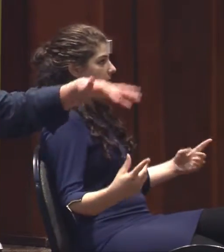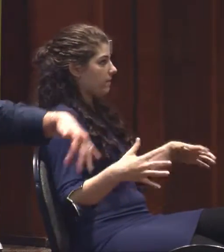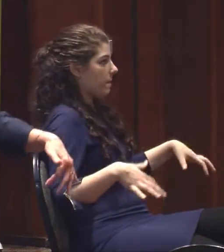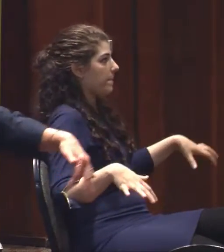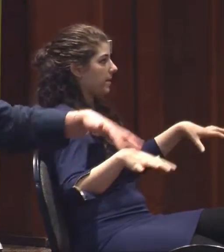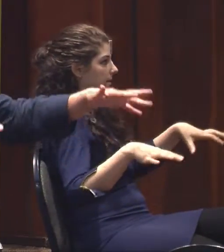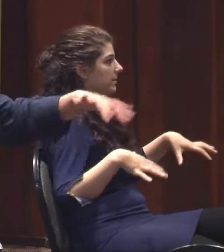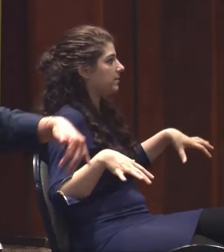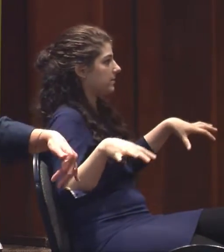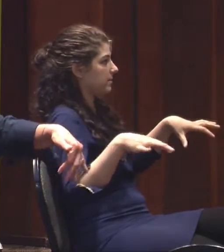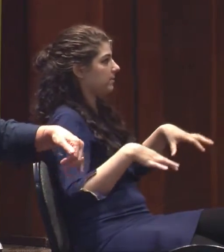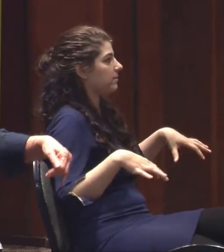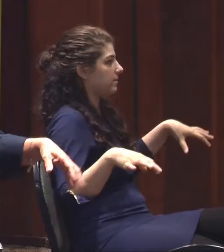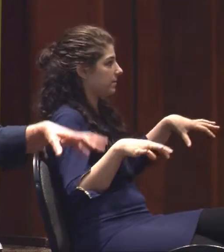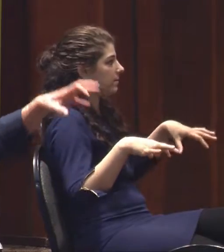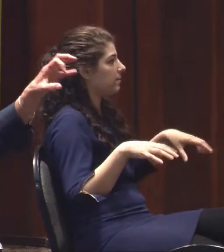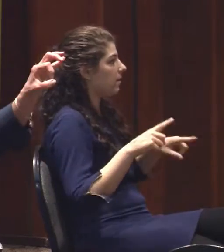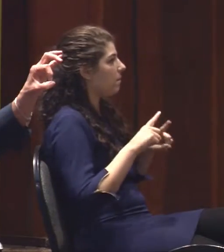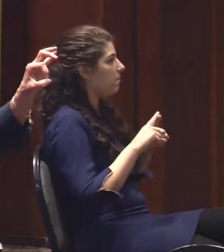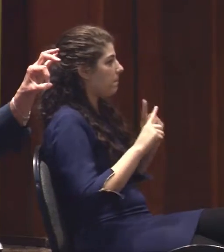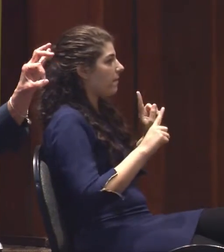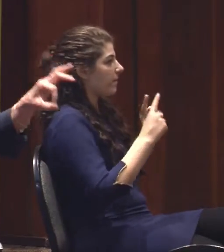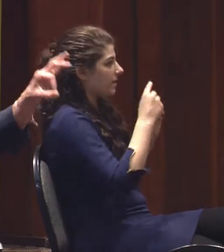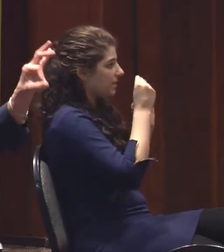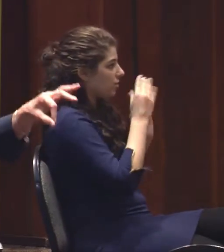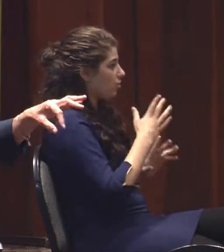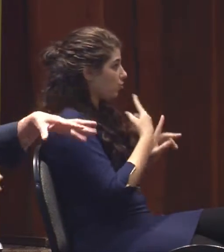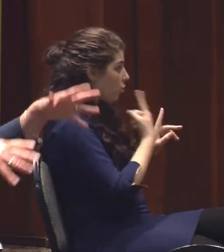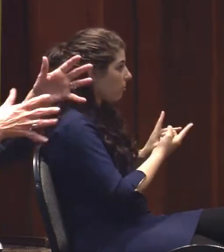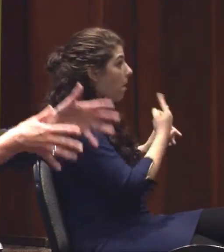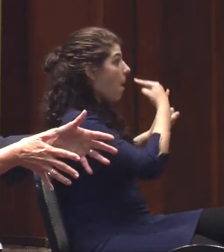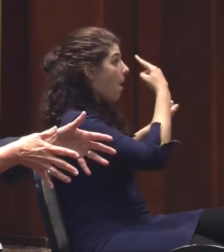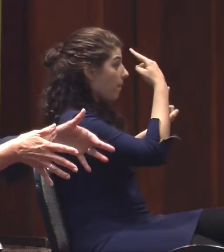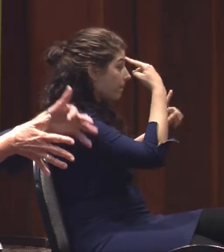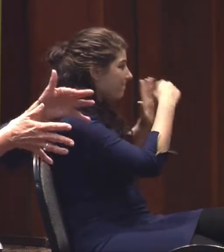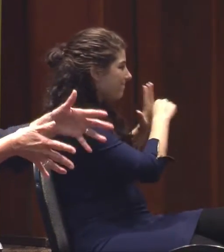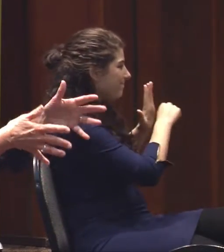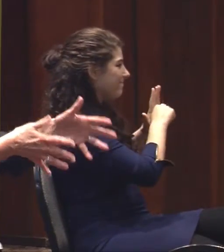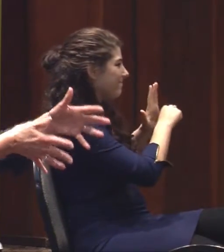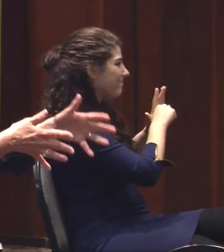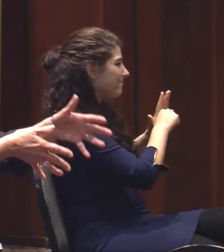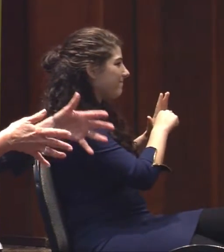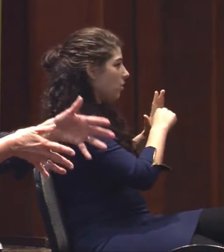It was a heterogeneous group of kids. Okay, but the teachers were told, "This group... don't expect too much.